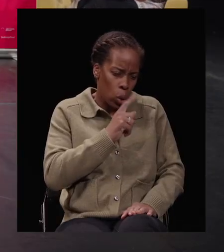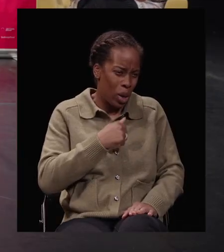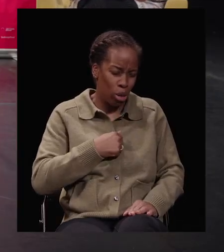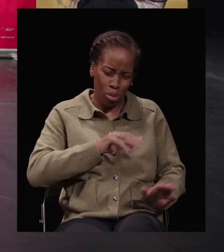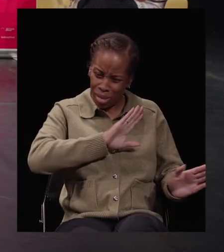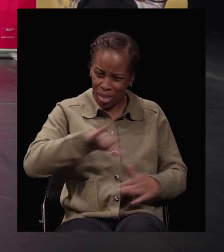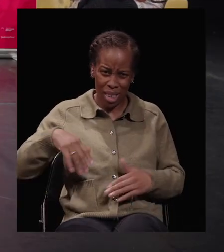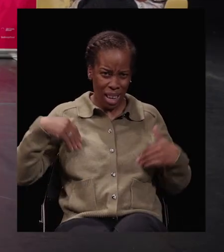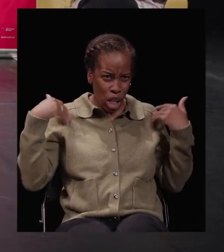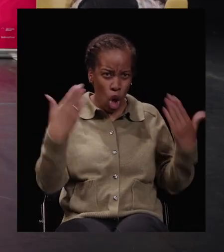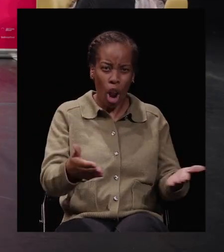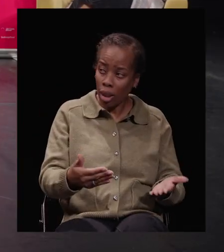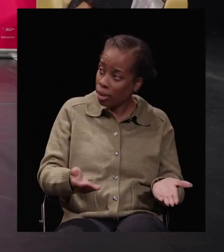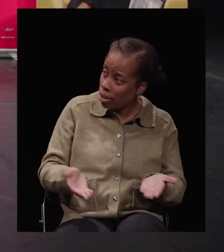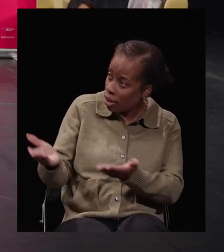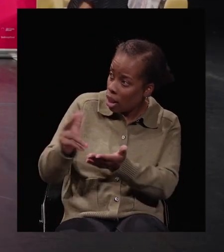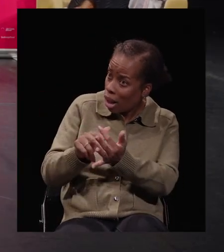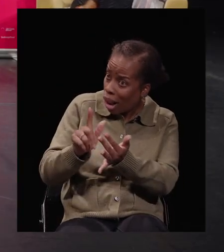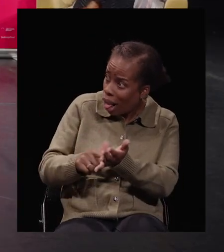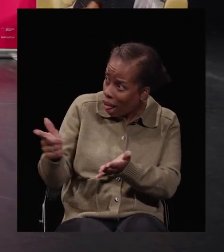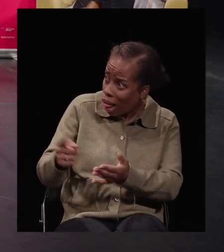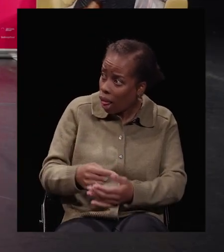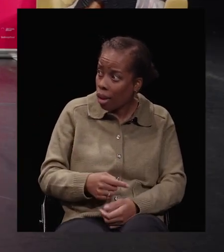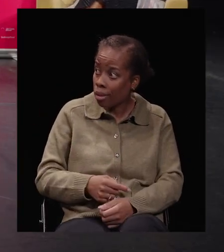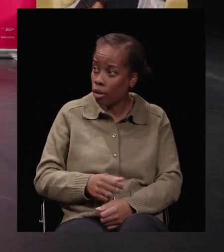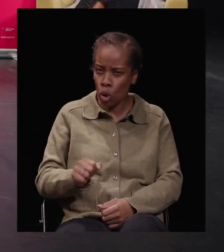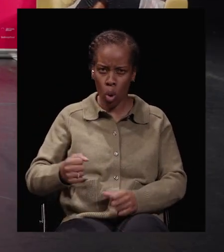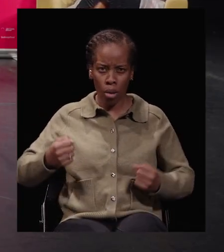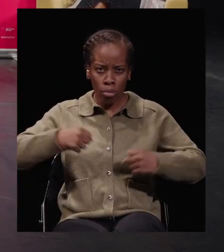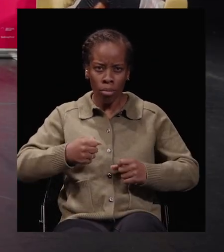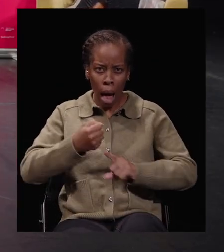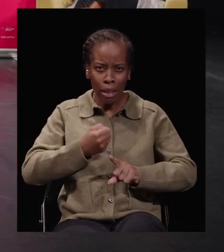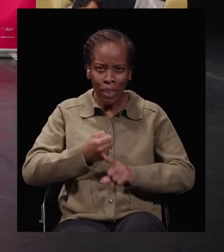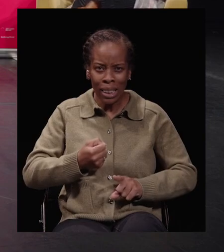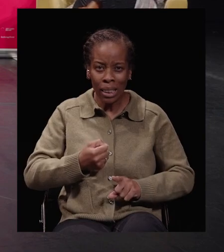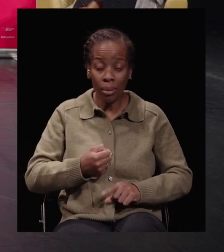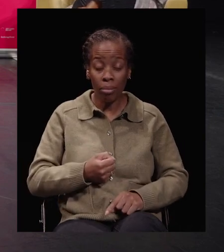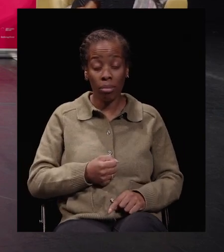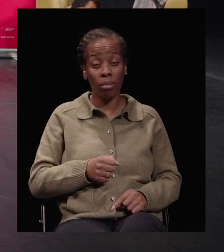Let me throw back to you, Neil, 'cause I know you're- Yeah, I mean. In your activist spirit. Internet is another thing, right?